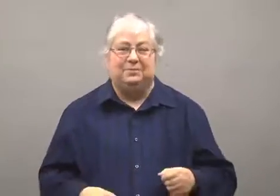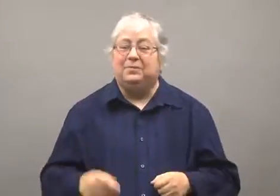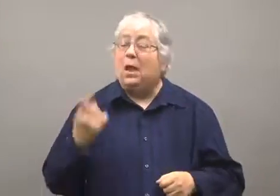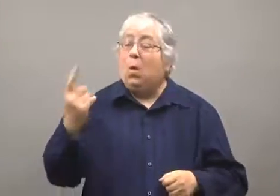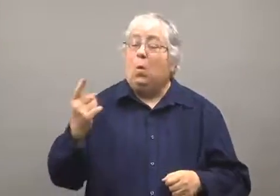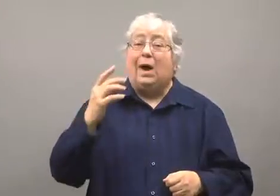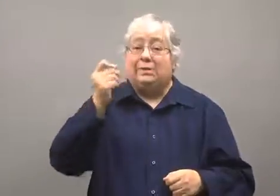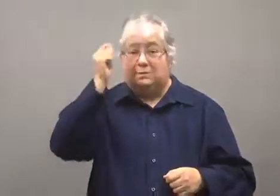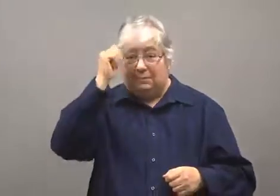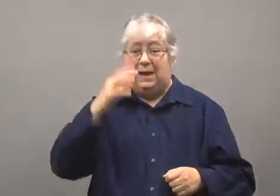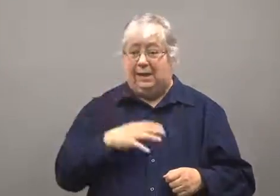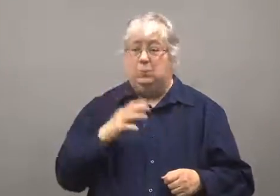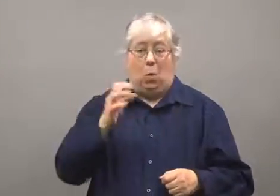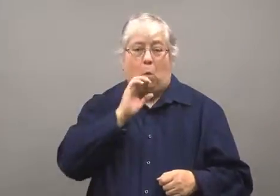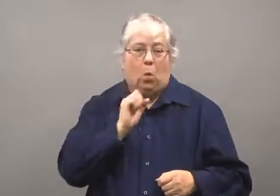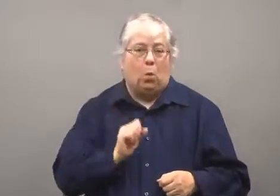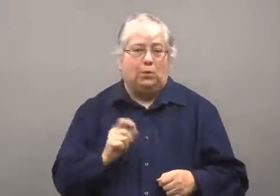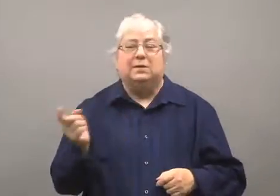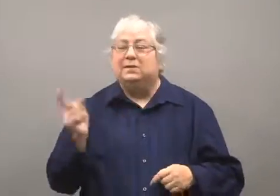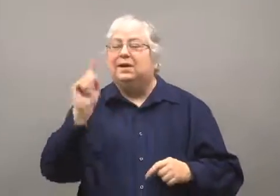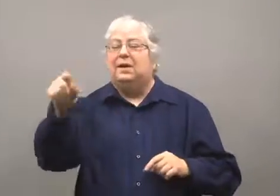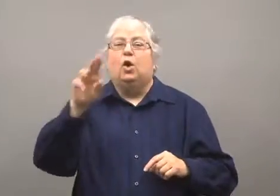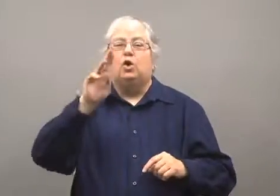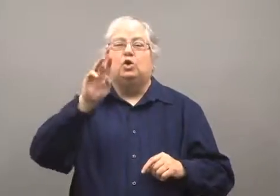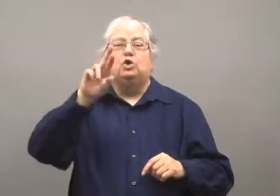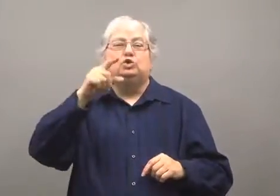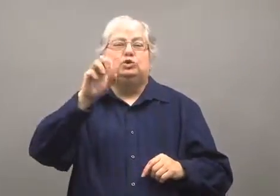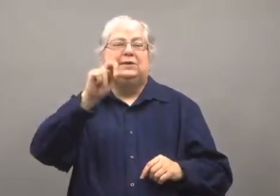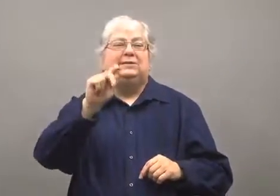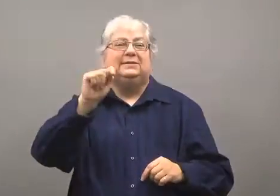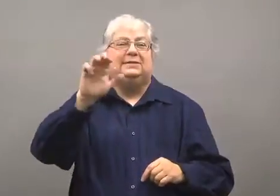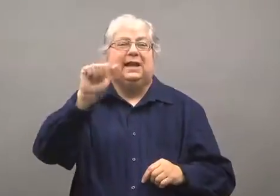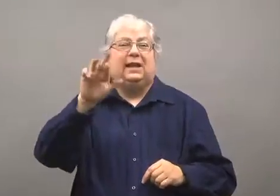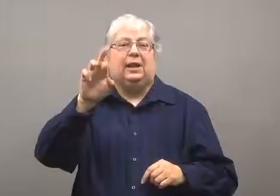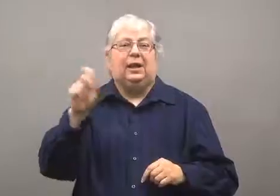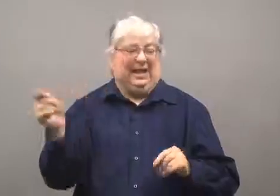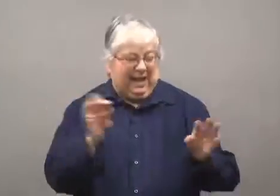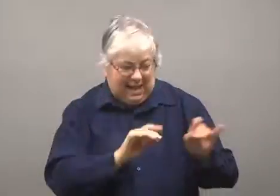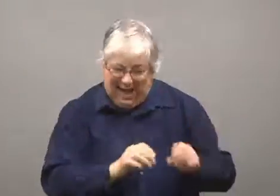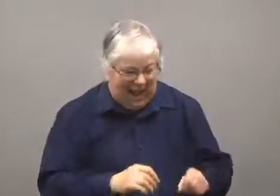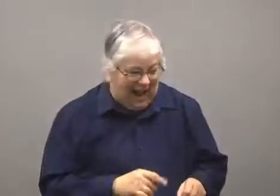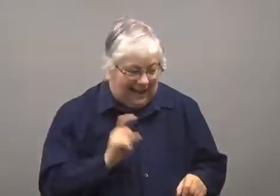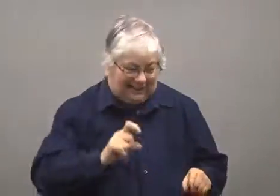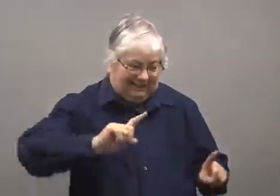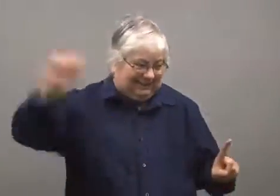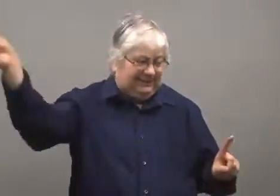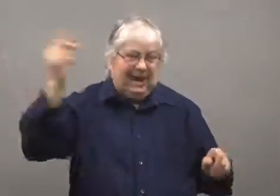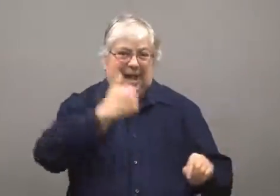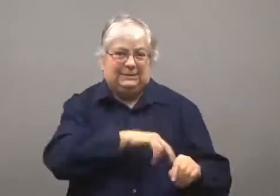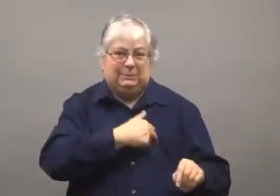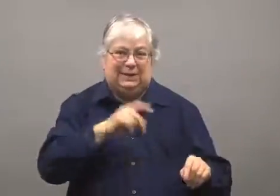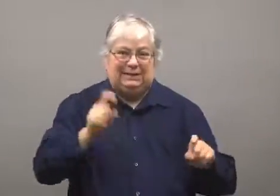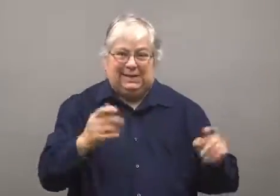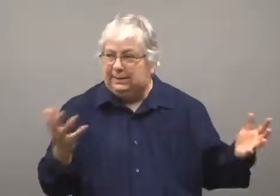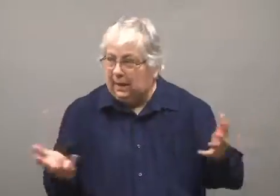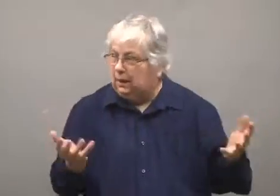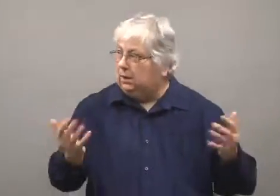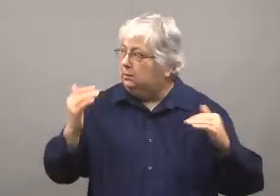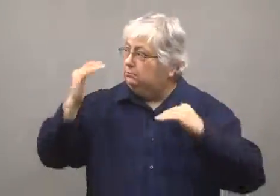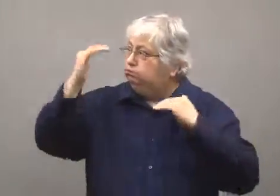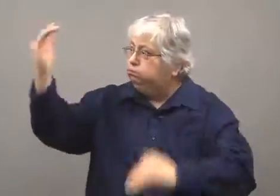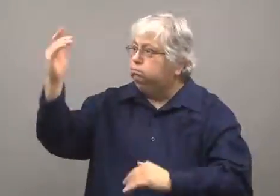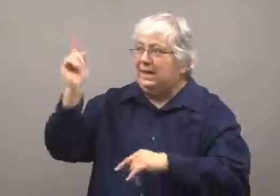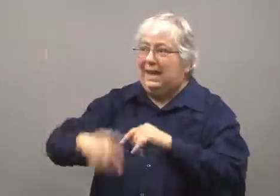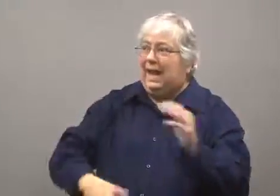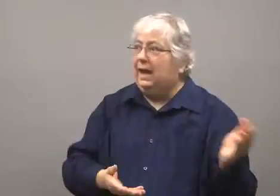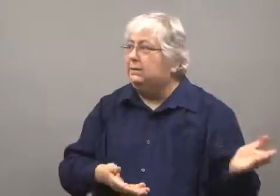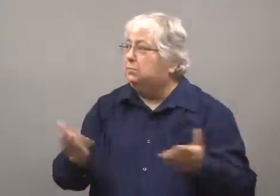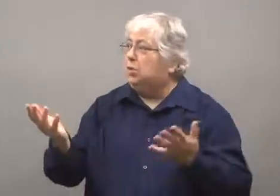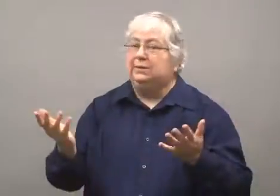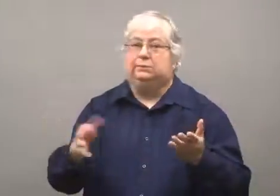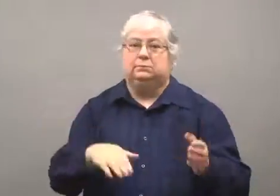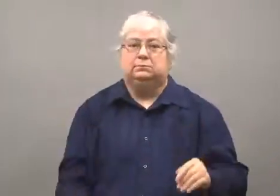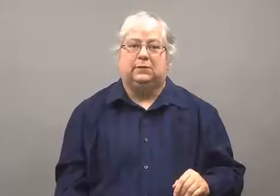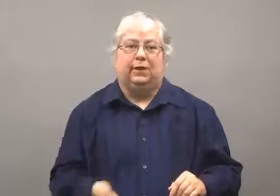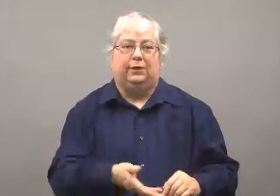One elderly man was taken to an urgent care center.